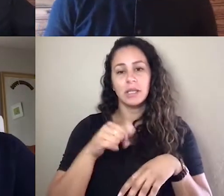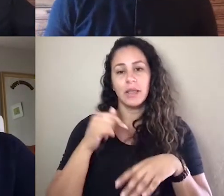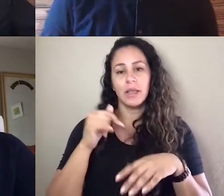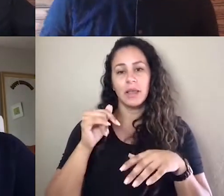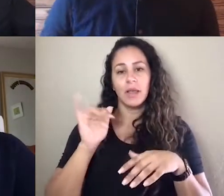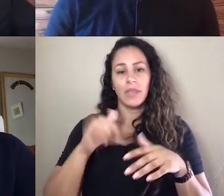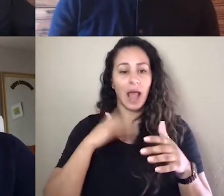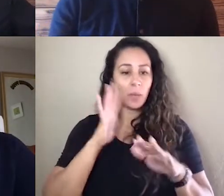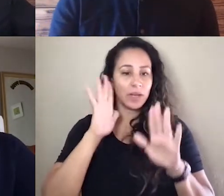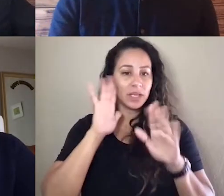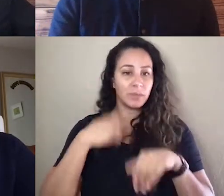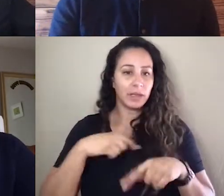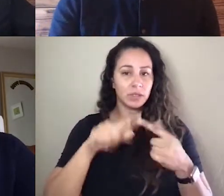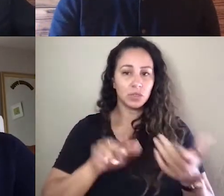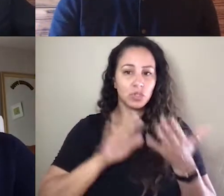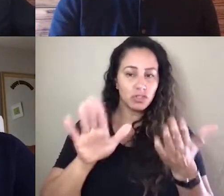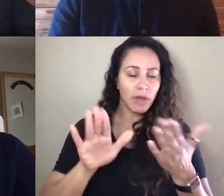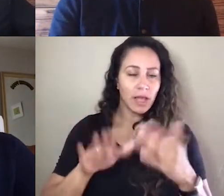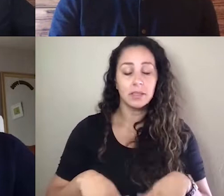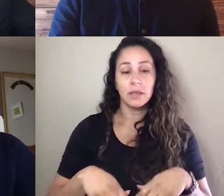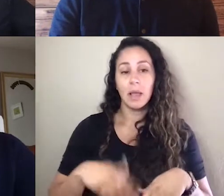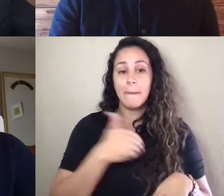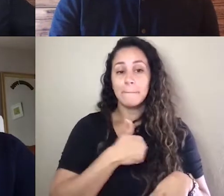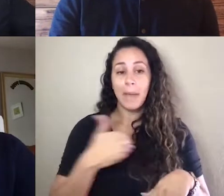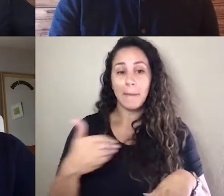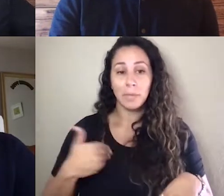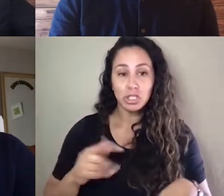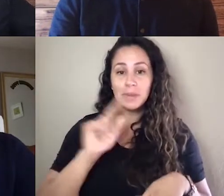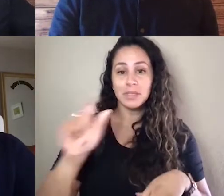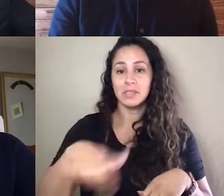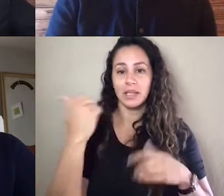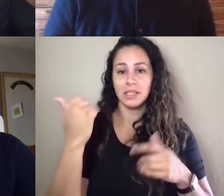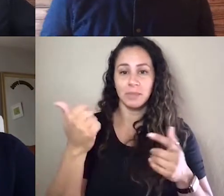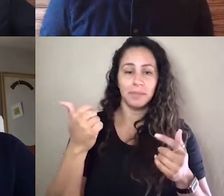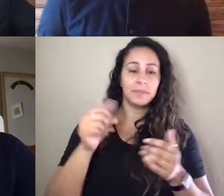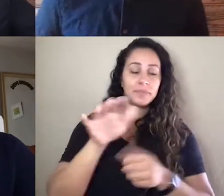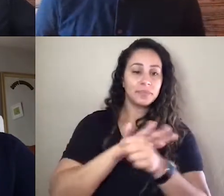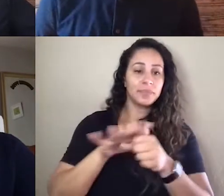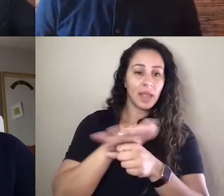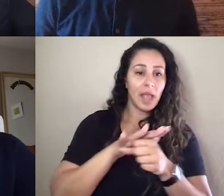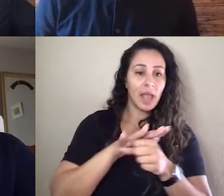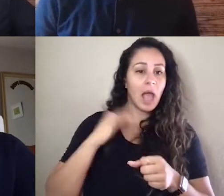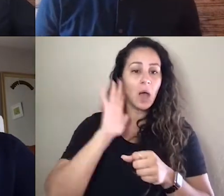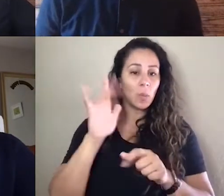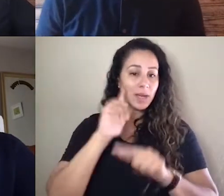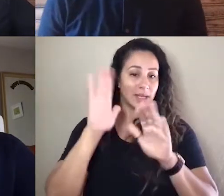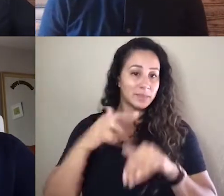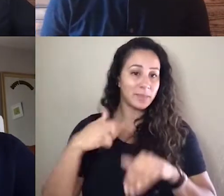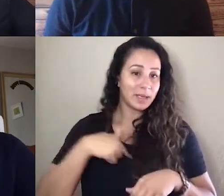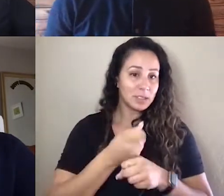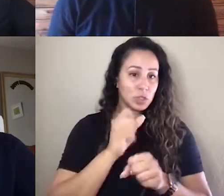MEMBERSHIPS IS ANOTHER AREA WHERE I WOULD EXPECT US TO MAKE AN INVESTMENT IN TEMPLATE IN MULTILANGUAGE.